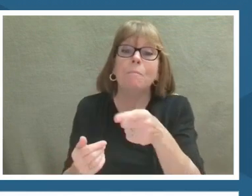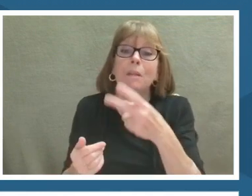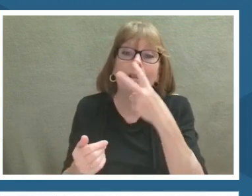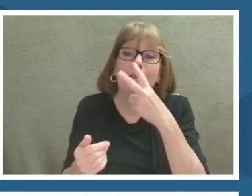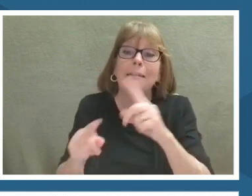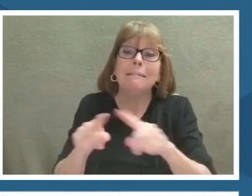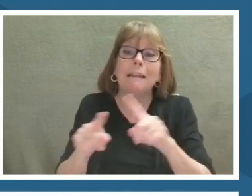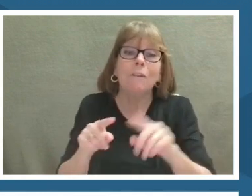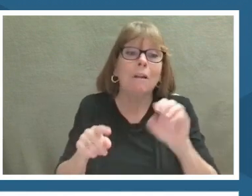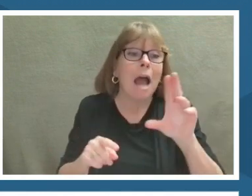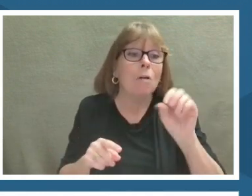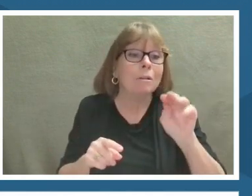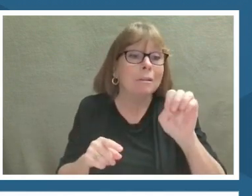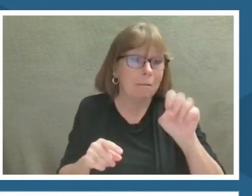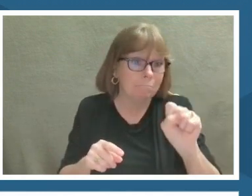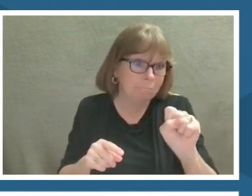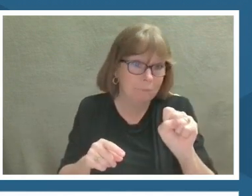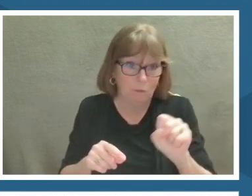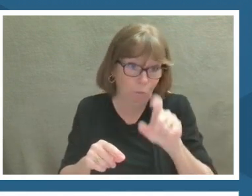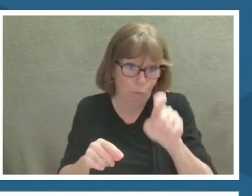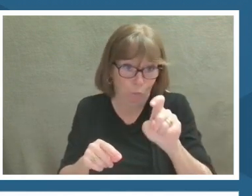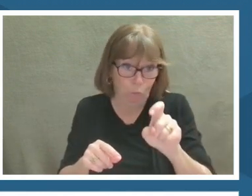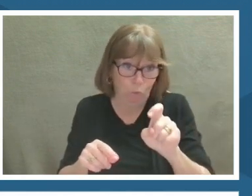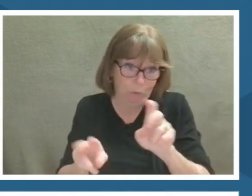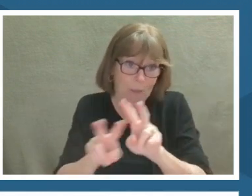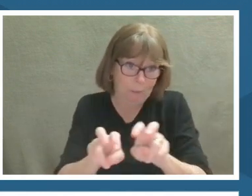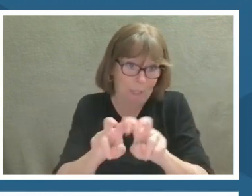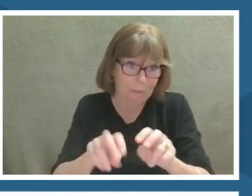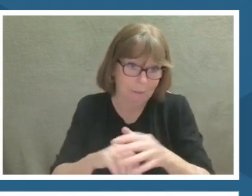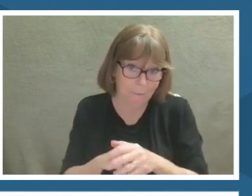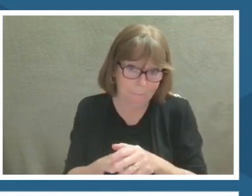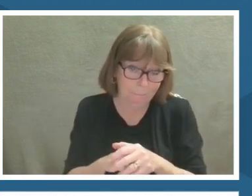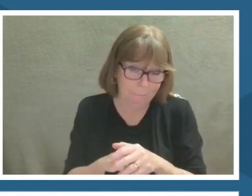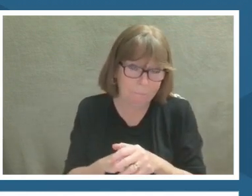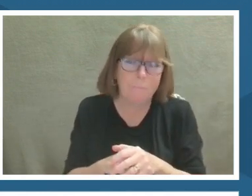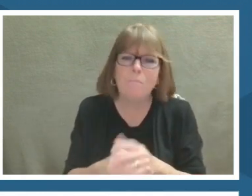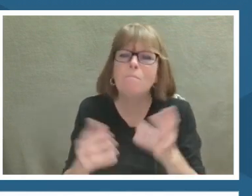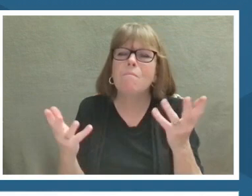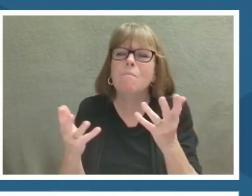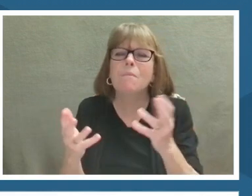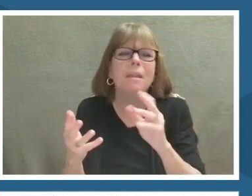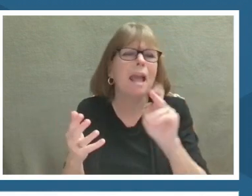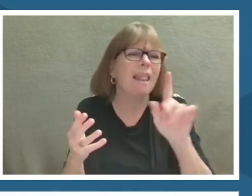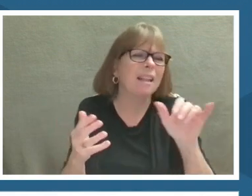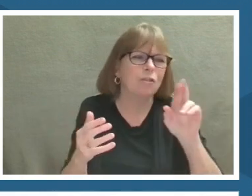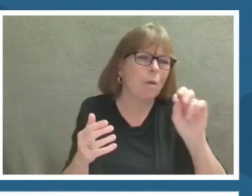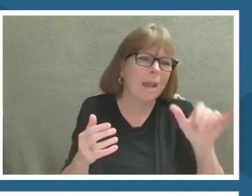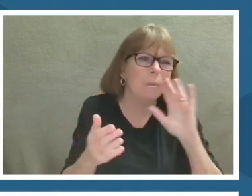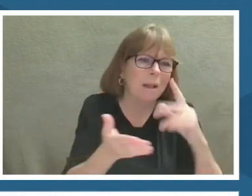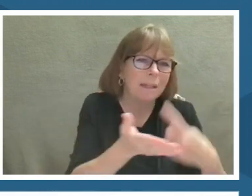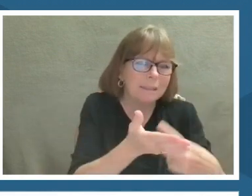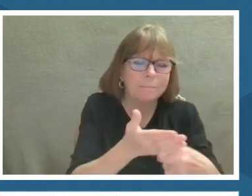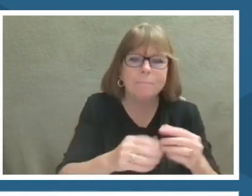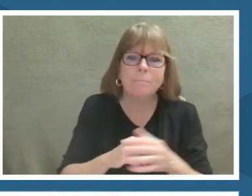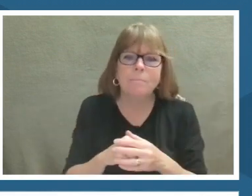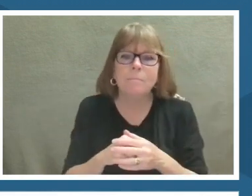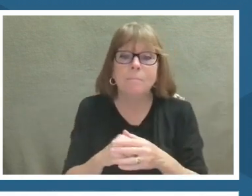assess and kelly and trey will talk about some of those outcomes whether it's you know